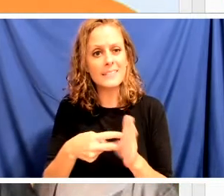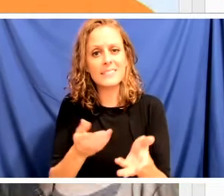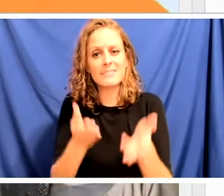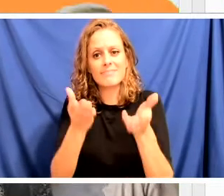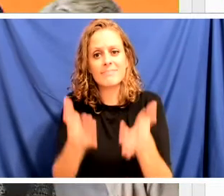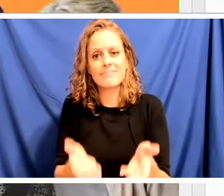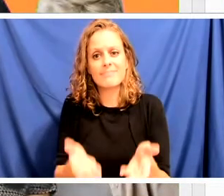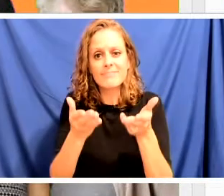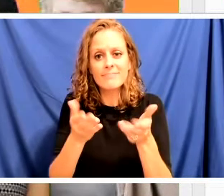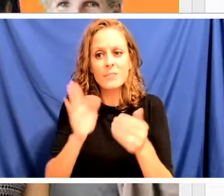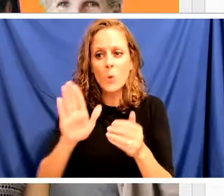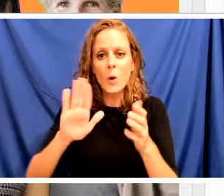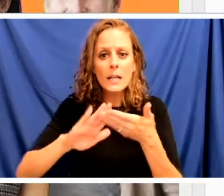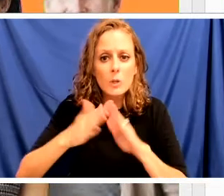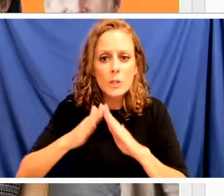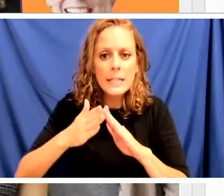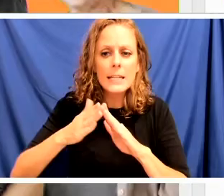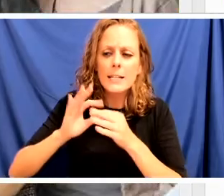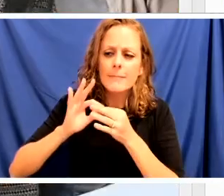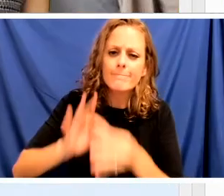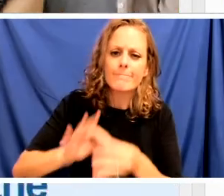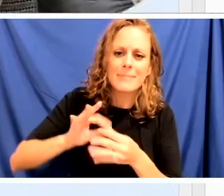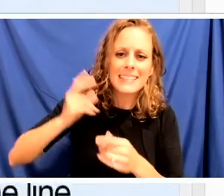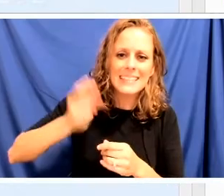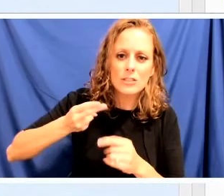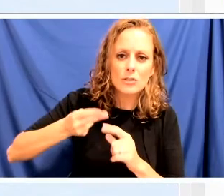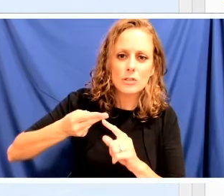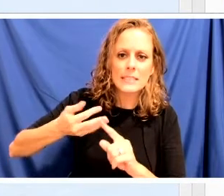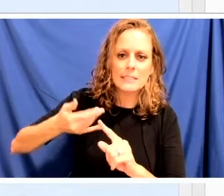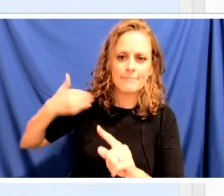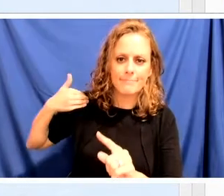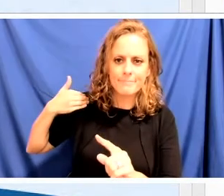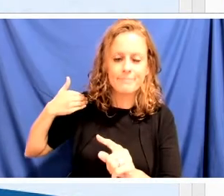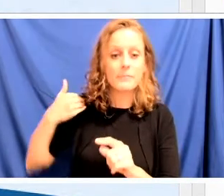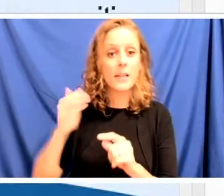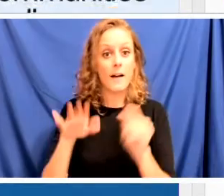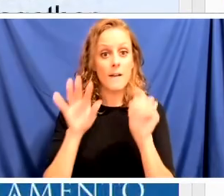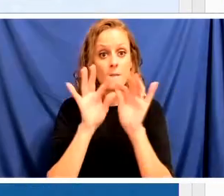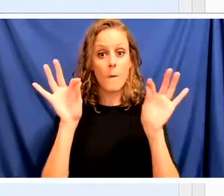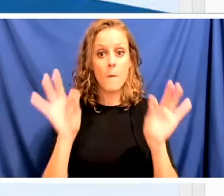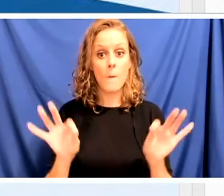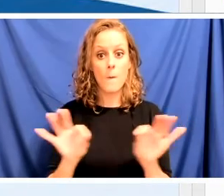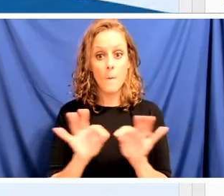And we have a few questions on this forum, and this form is available in several different languages on the website.